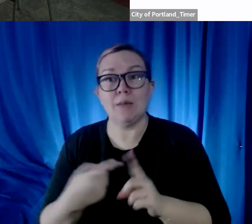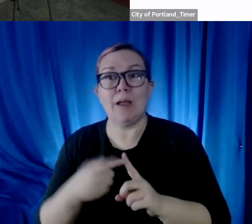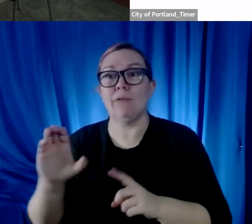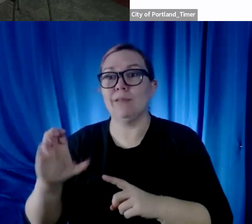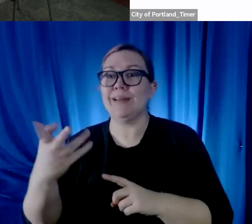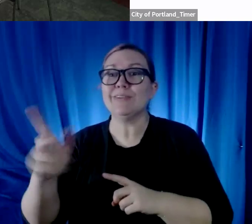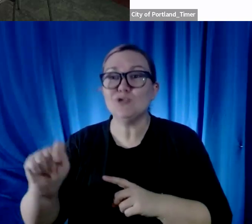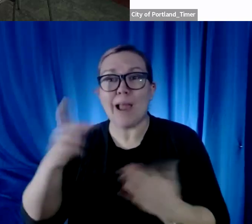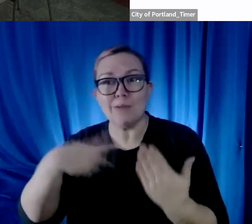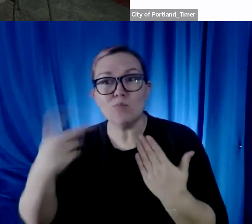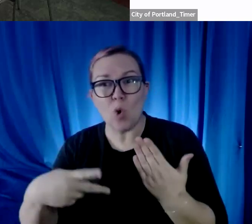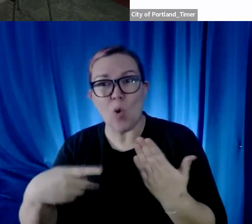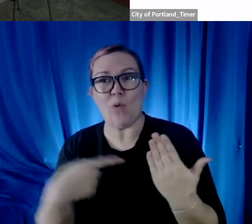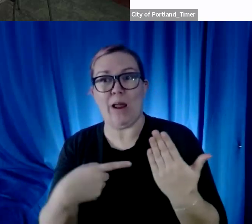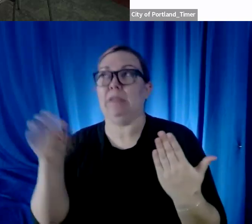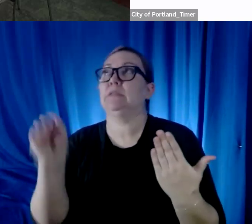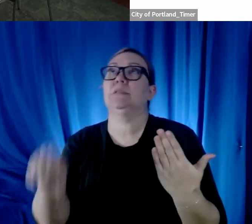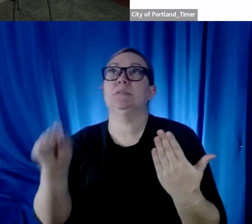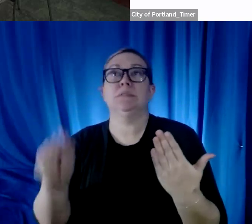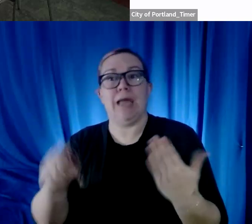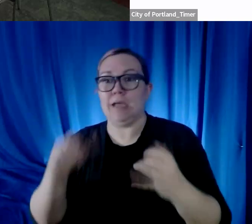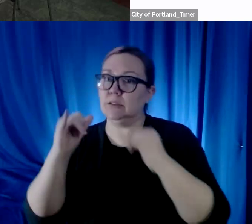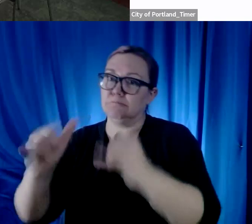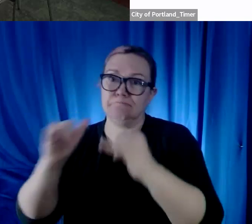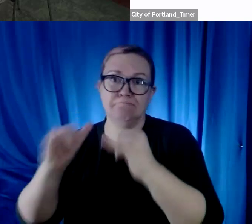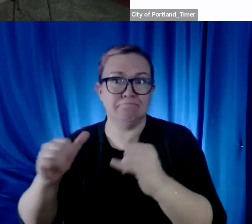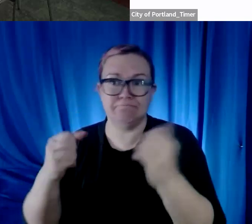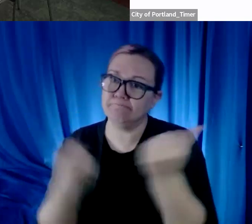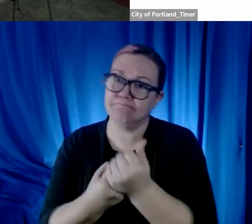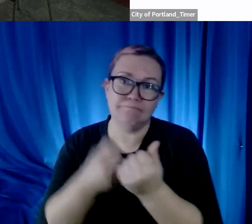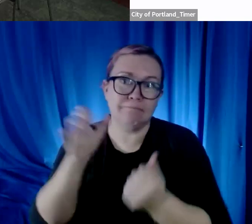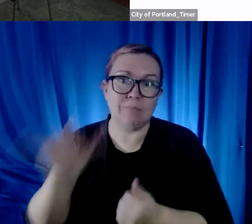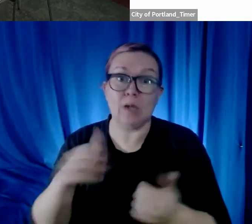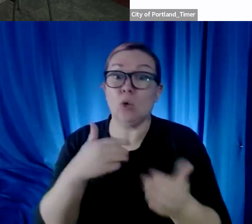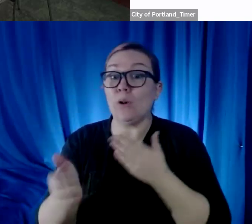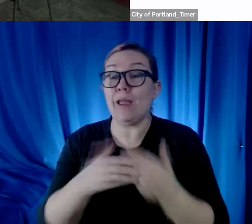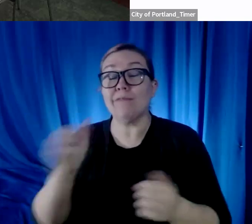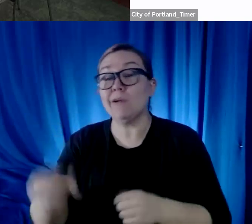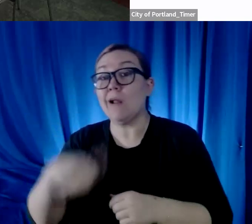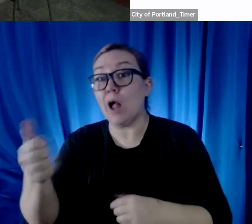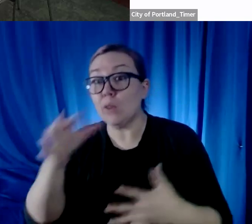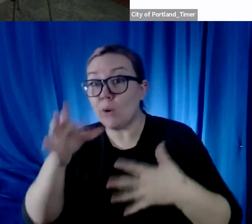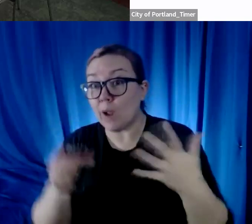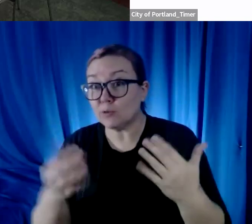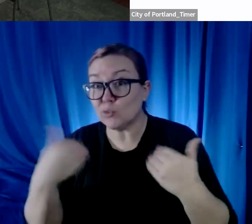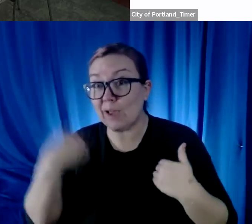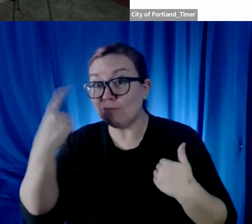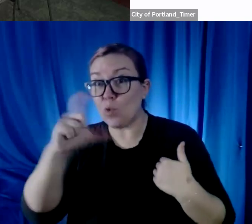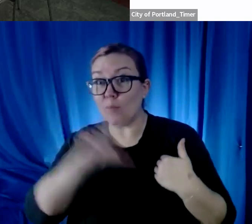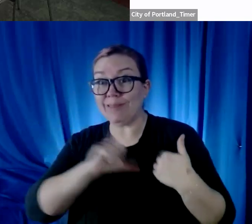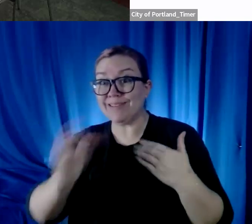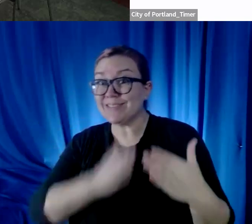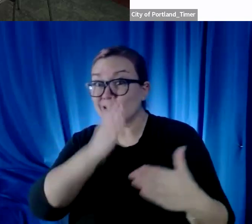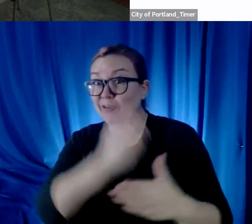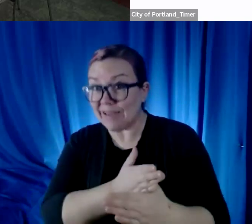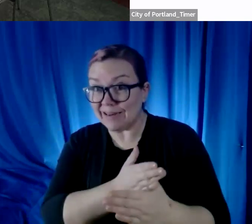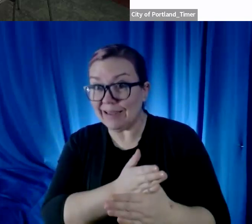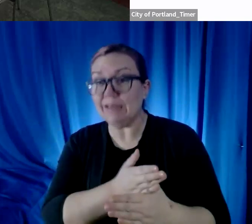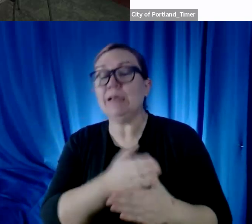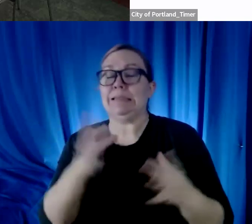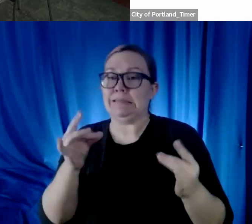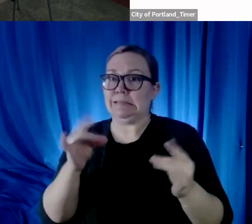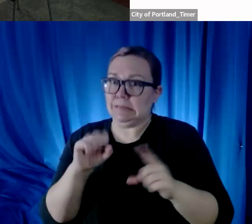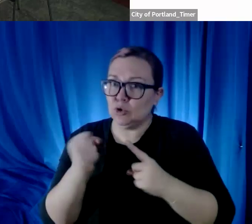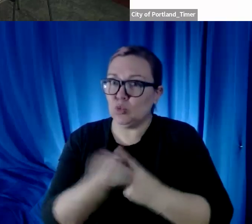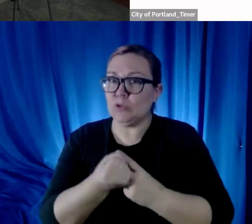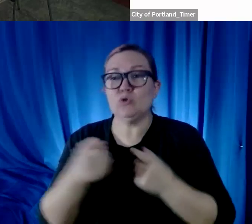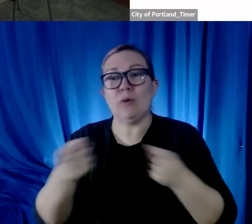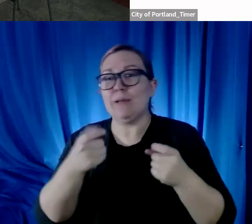Program? Yes. Ditto to that. Whatever alternatives we have to police intervening the situations that are handled best by others.